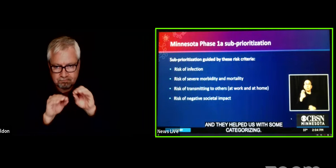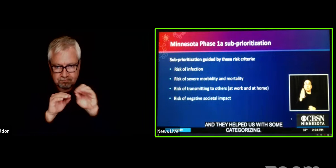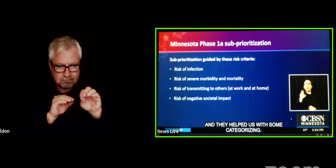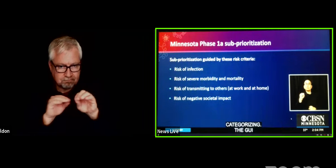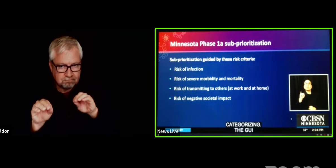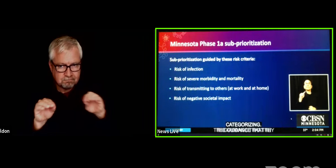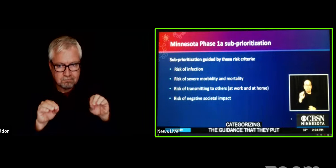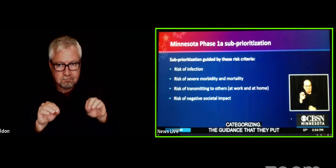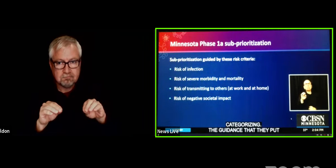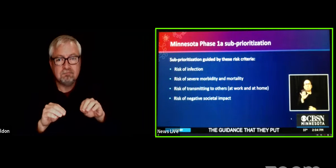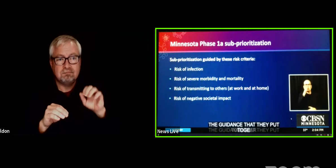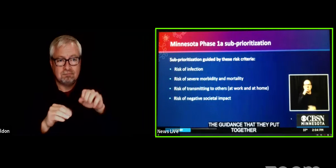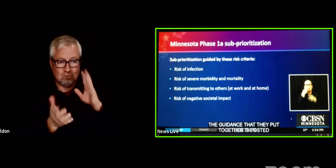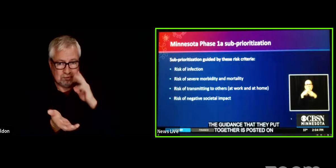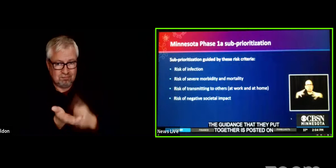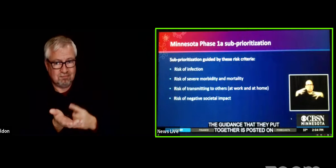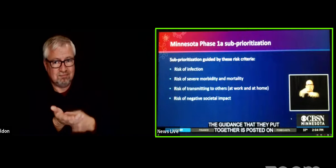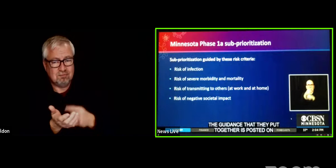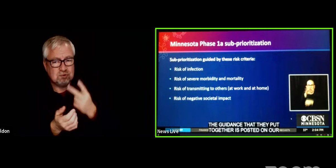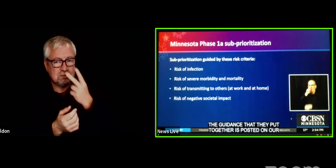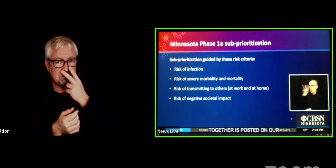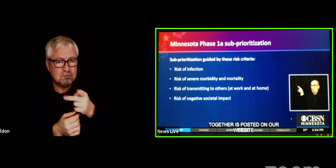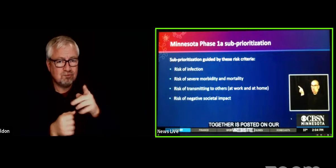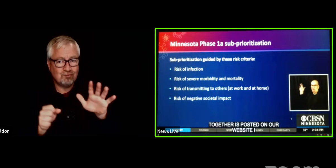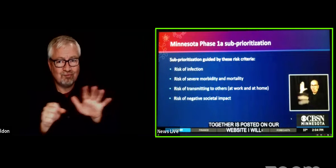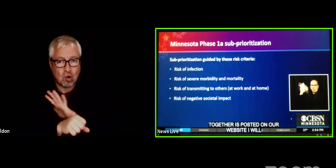GUIDANCE, IT IS POSTED ON THE DEPARTMENT'S WEBSITE.